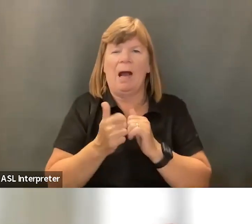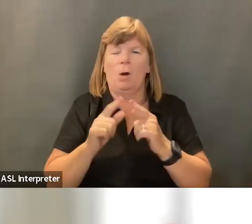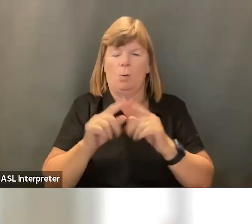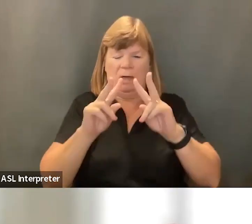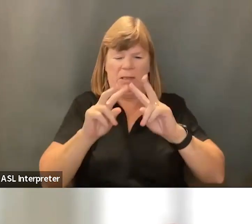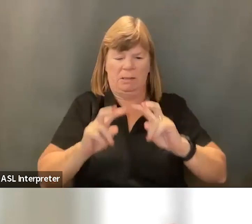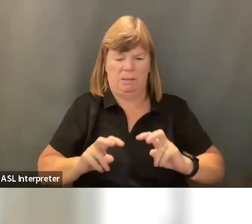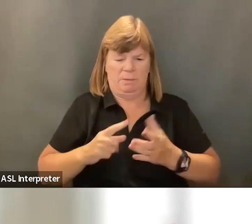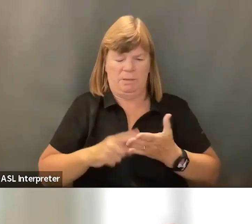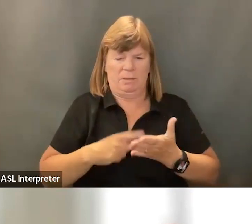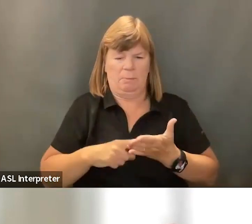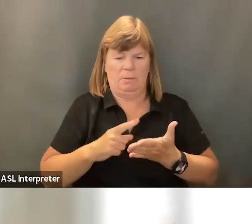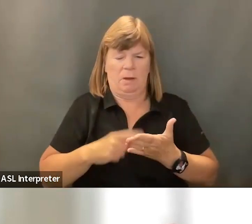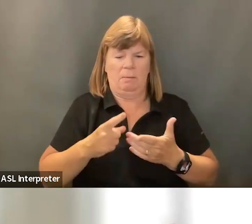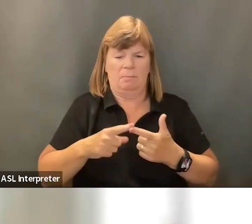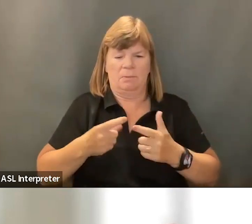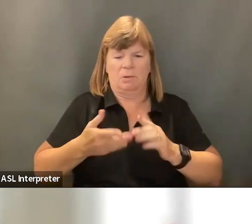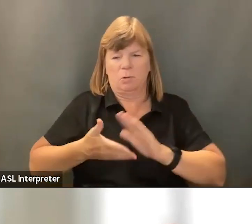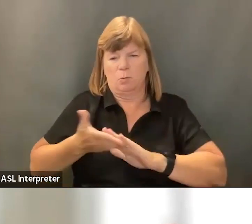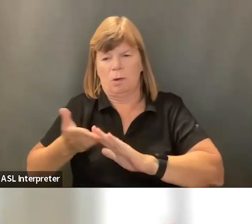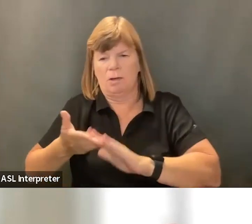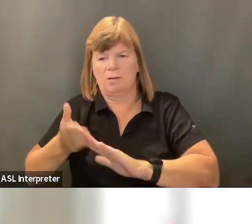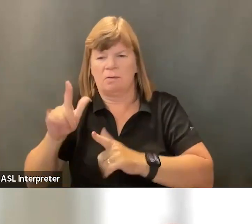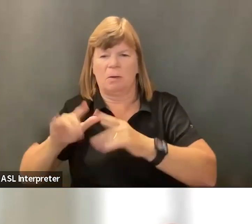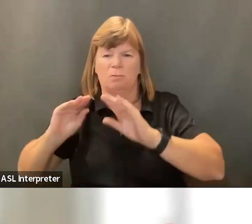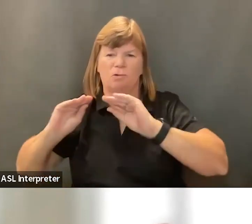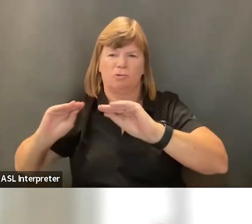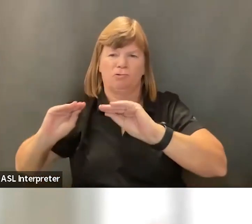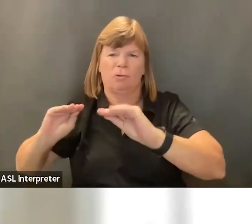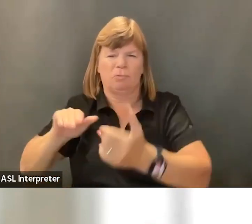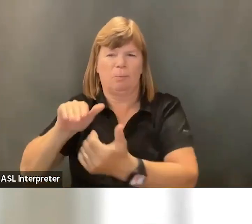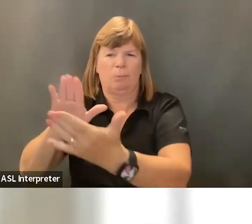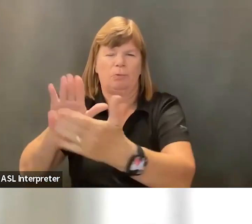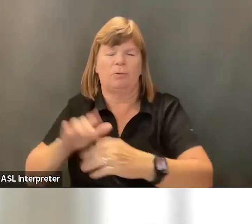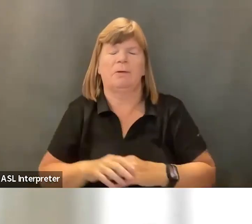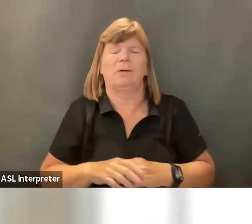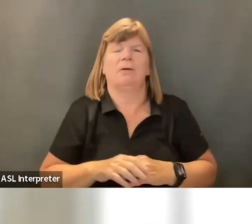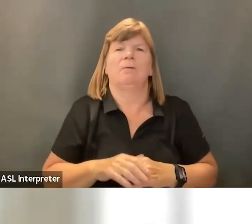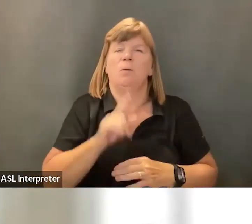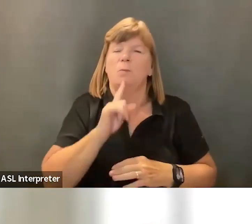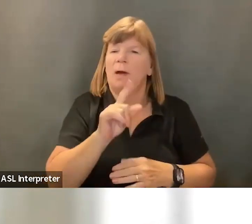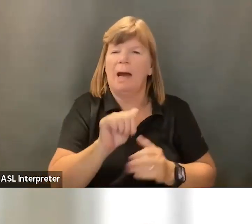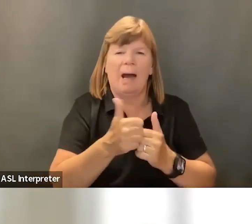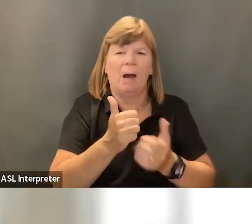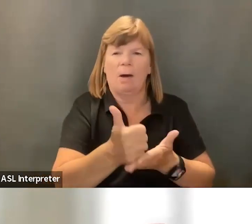sometimes drives those instructional behaviors and what's really going to help us get those outcomes